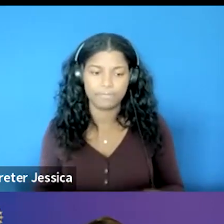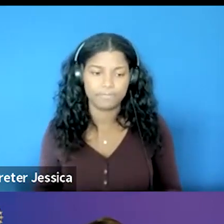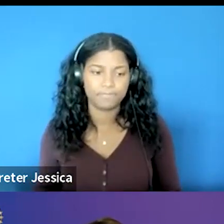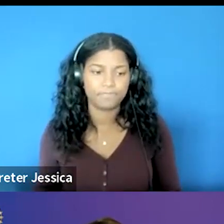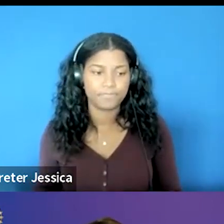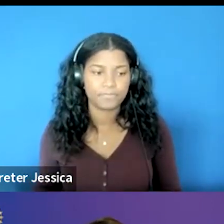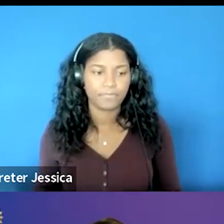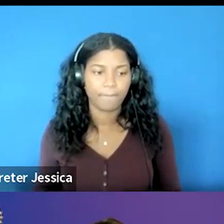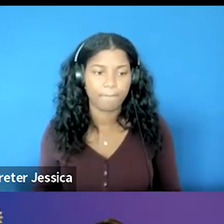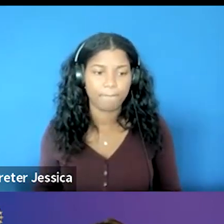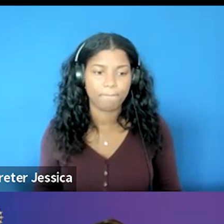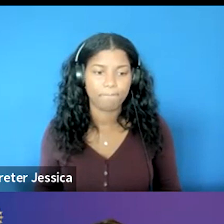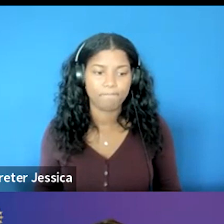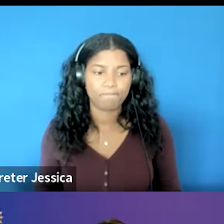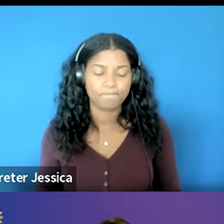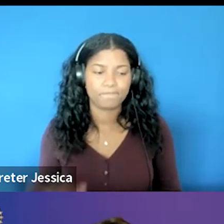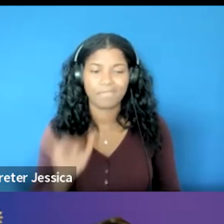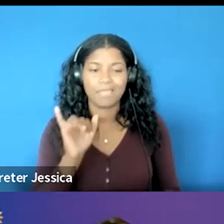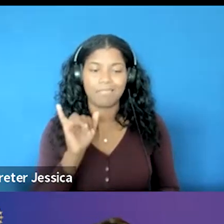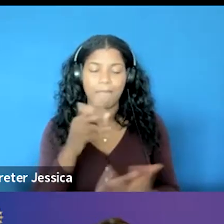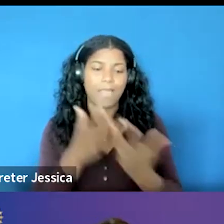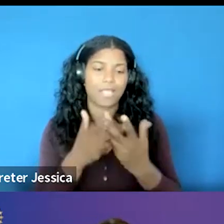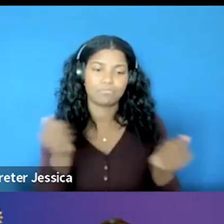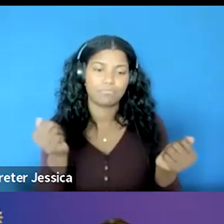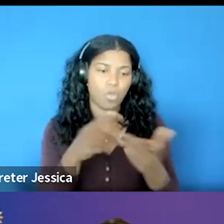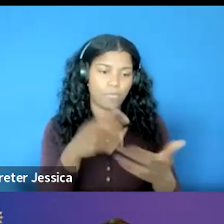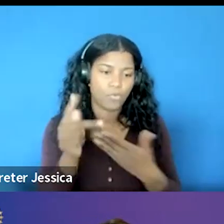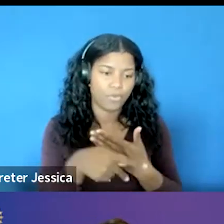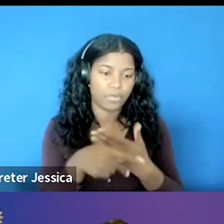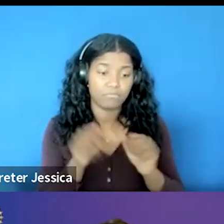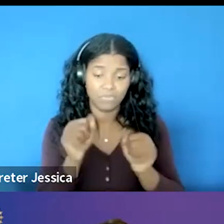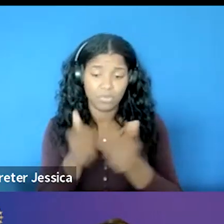That's true for all programs. So you can be senior personnel, but you can also be co-PI